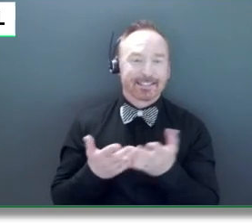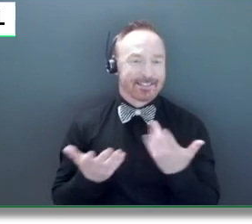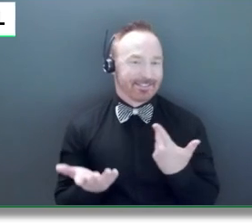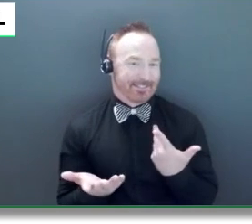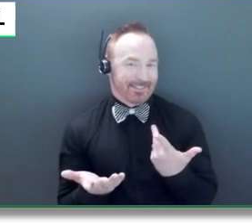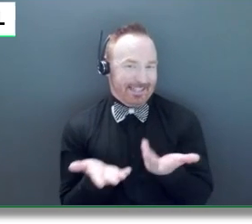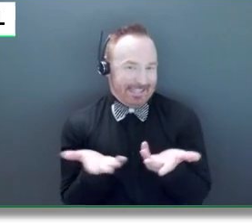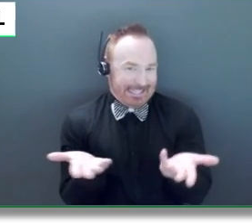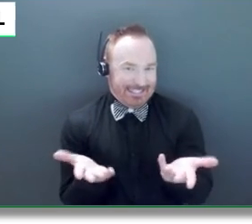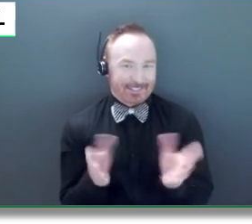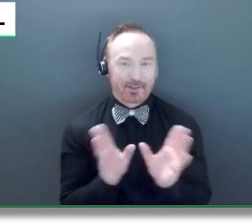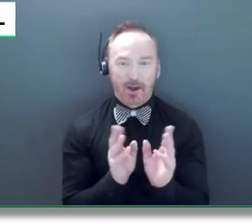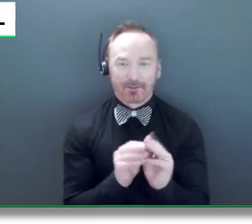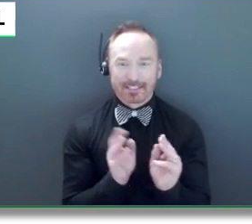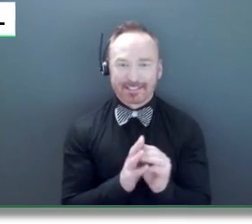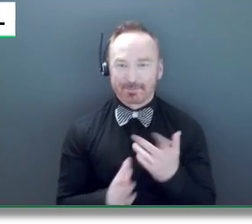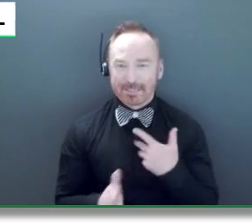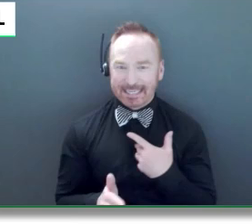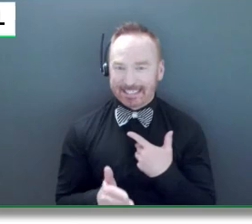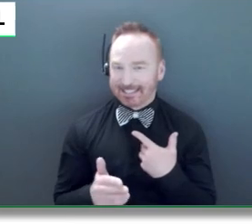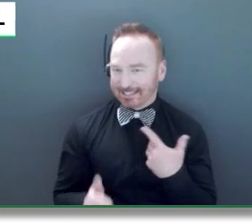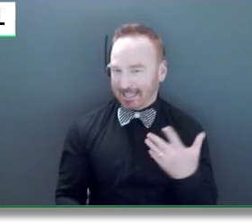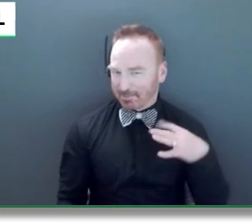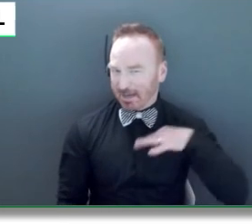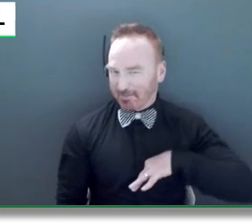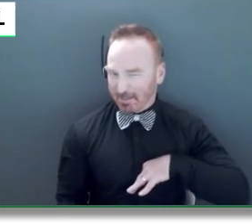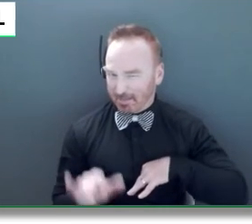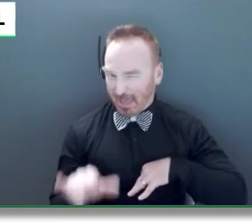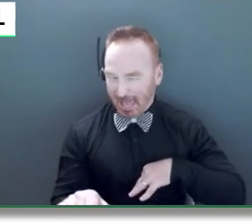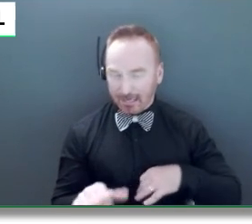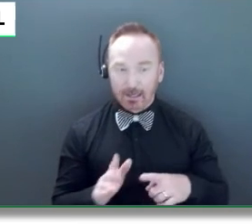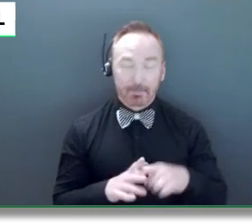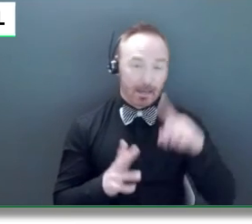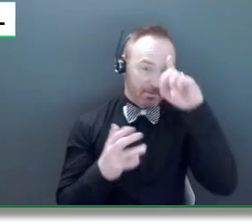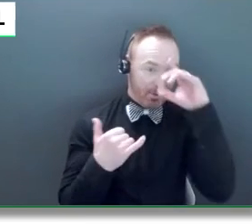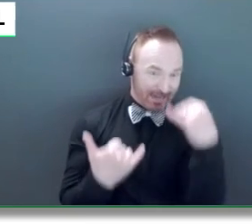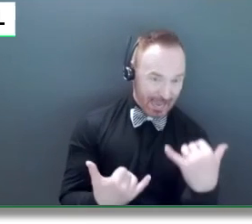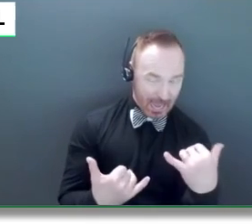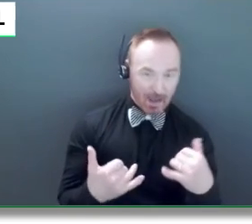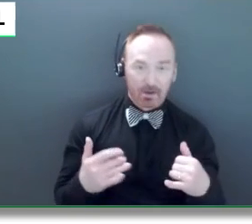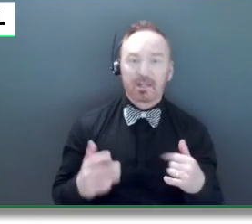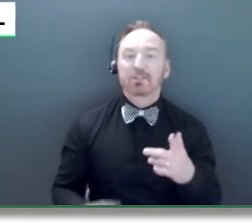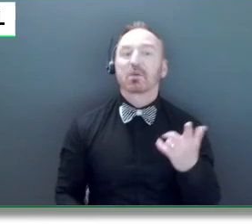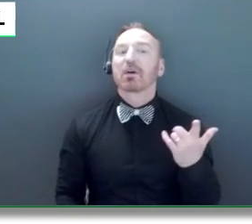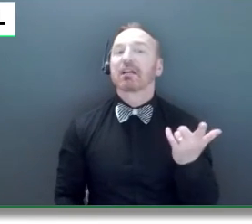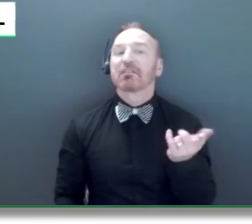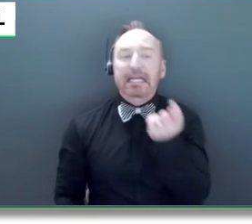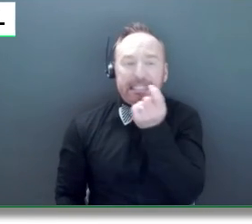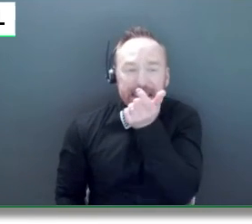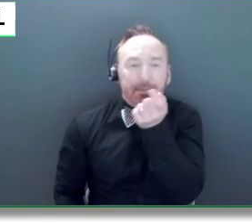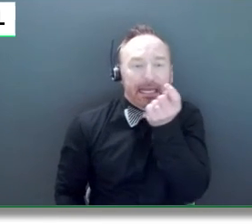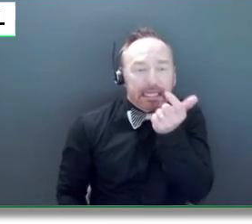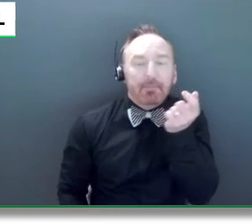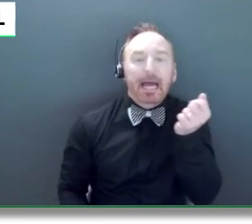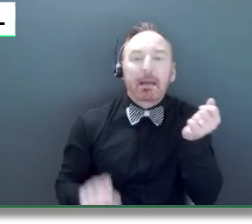do at the moment is just give snippets of little parks which if all came together everywhere would create incredible environments. Um but I